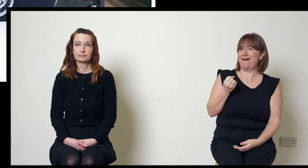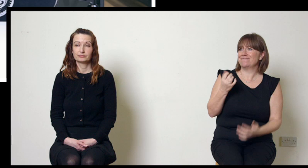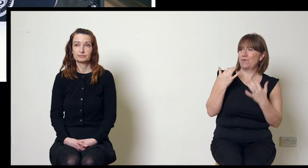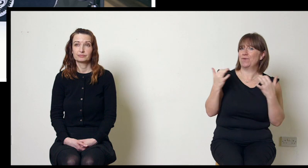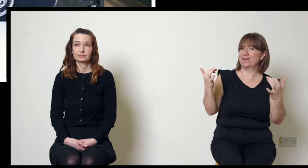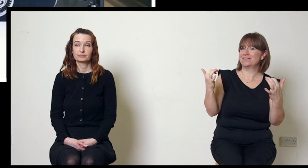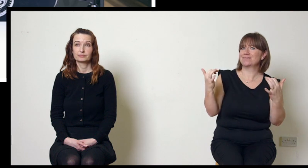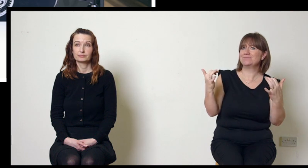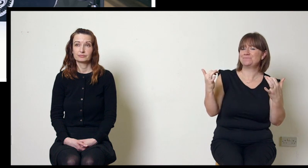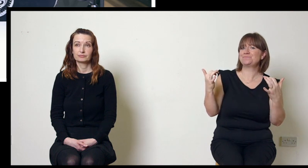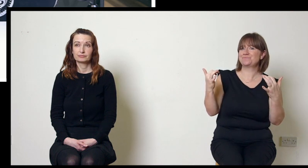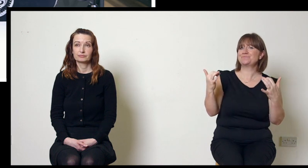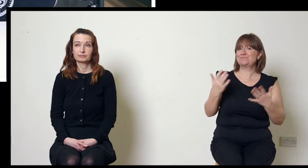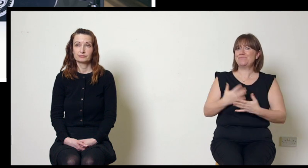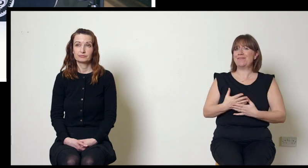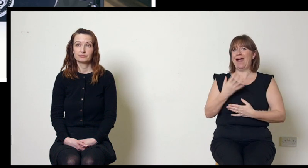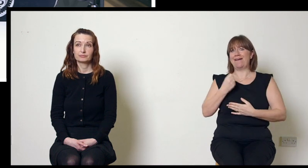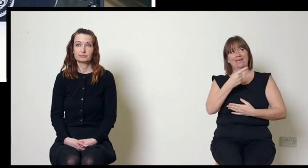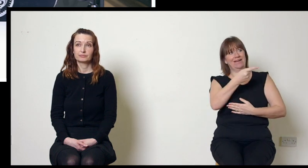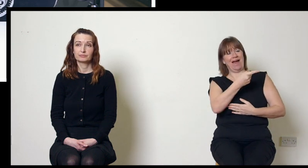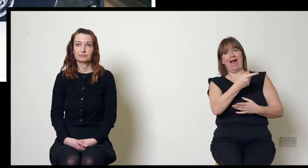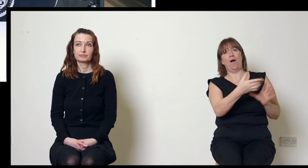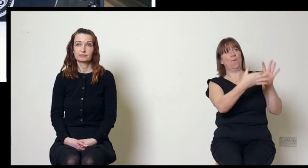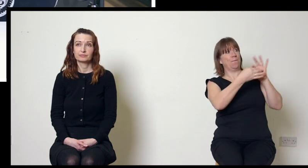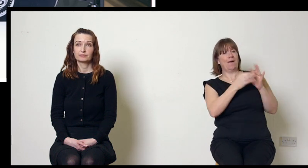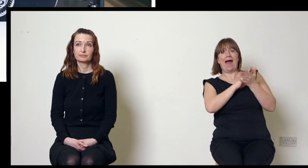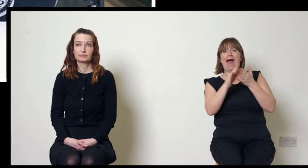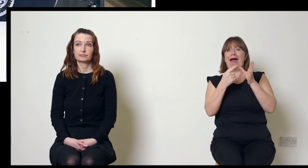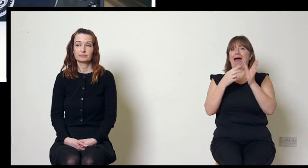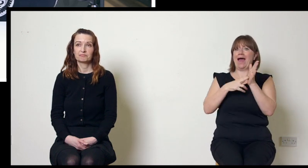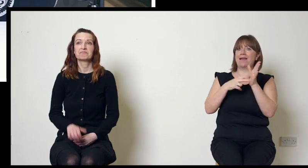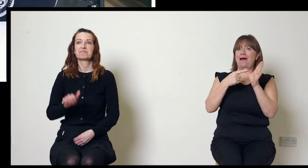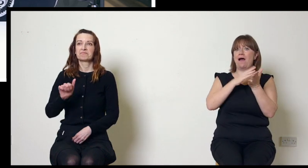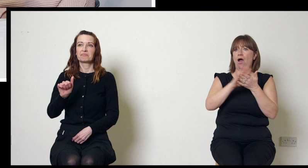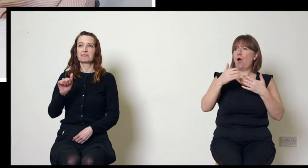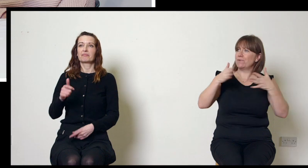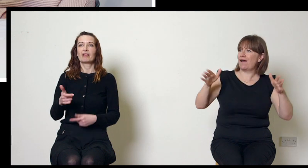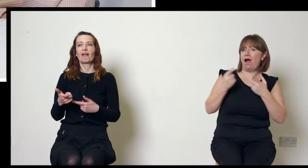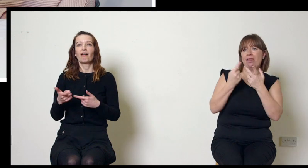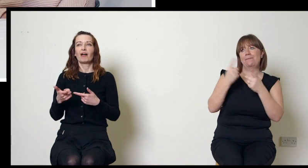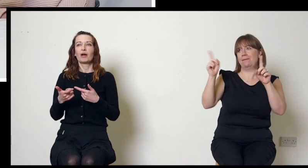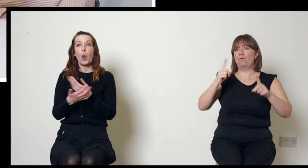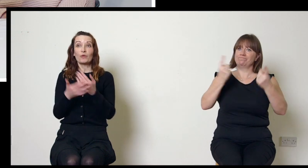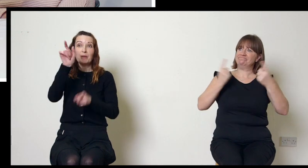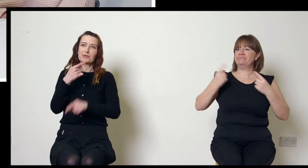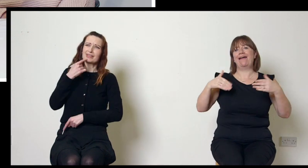So having Hannah on that journey with us opened it up for a whole stack load more people. And we had so many people say, where is it a bit quieter on the parade?